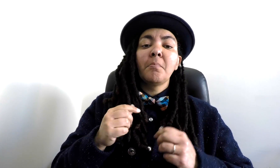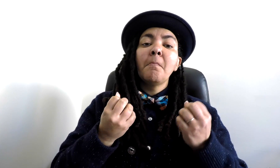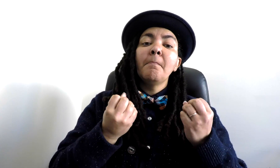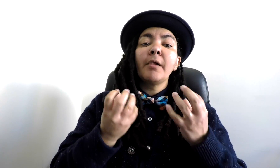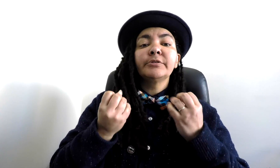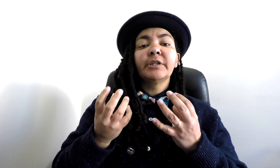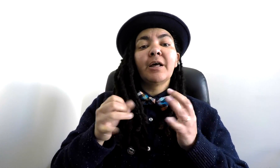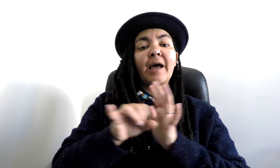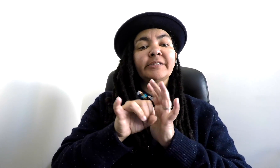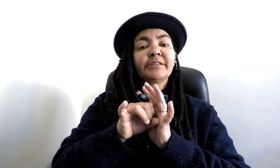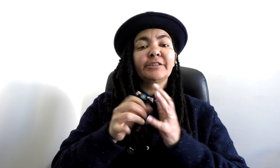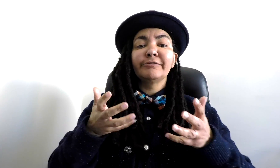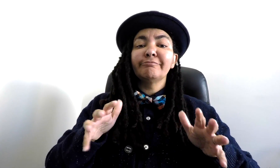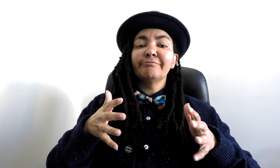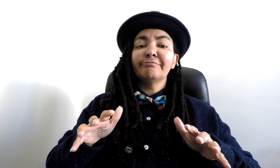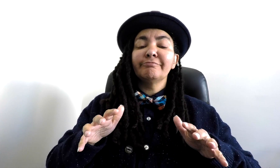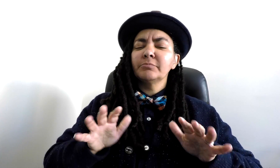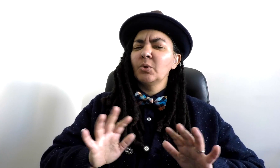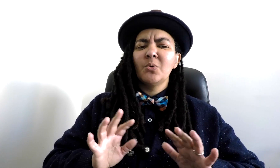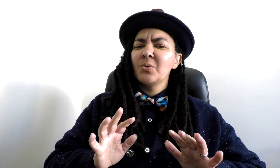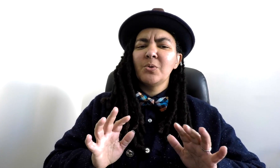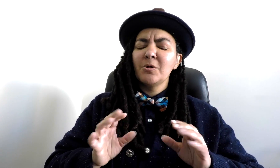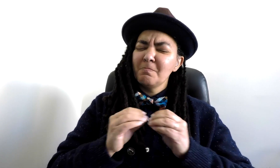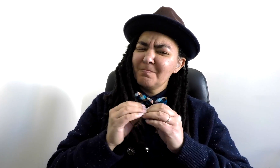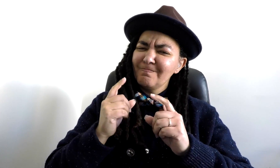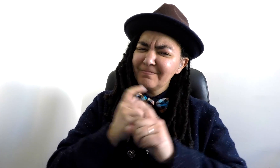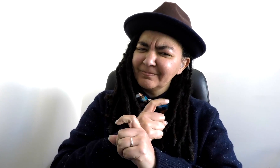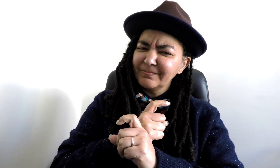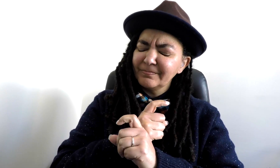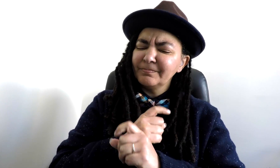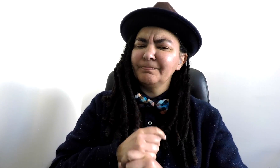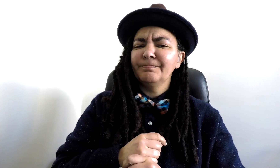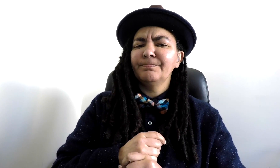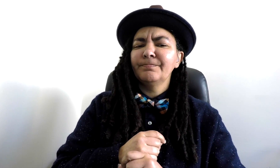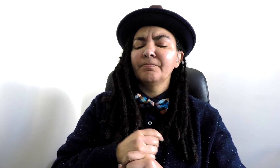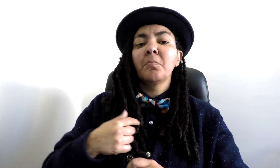which is frequently associated erroneously with this term. (It's more complicated than that.)